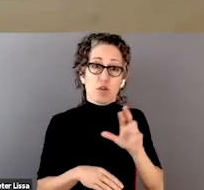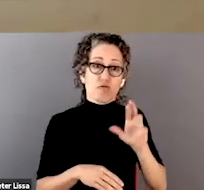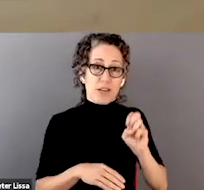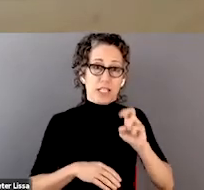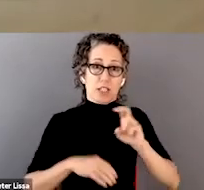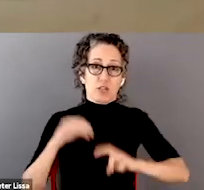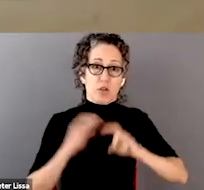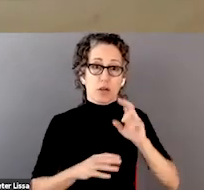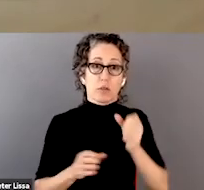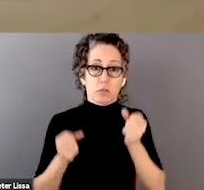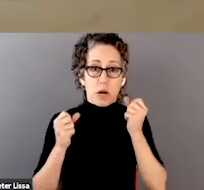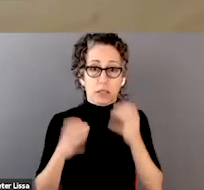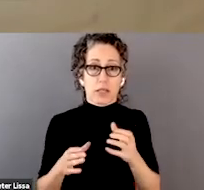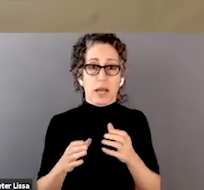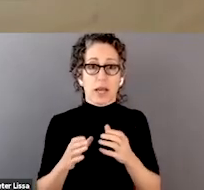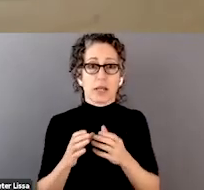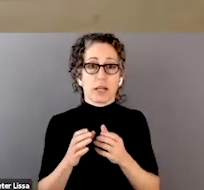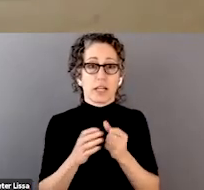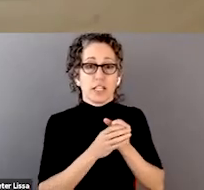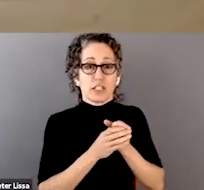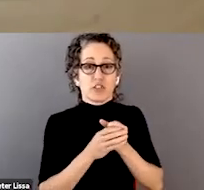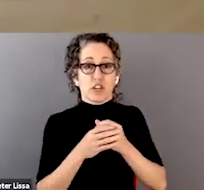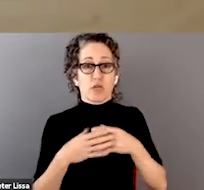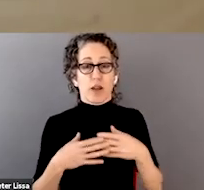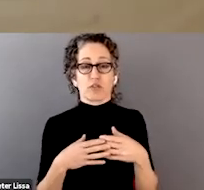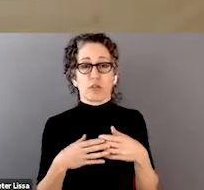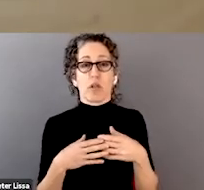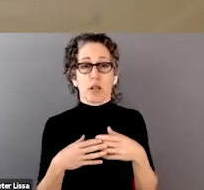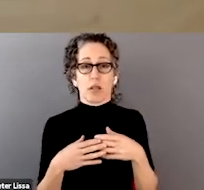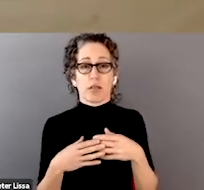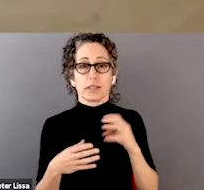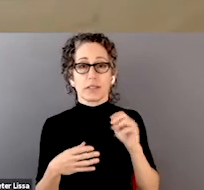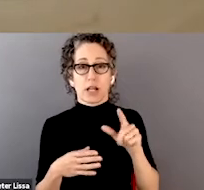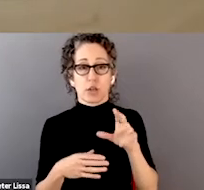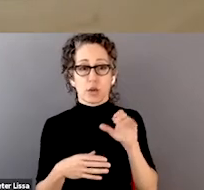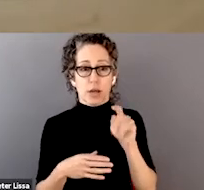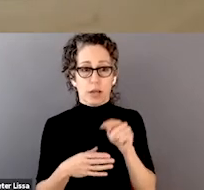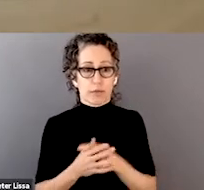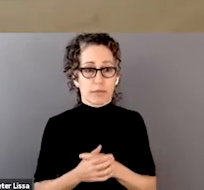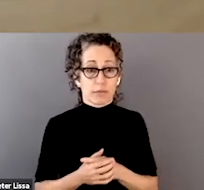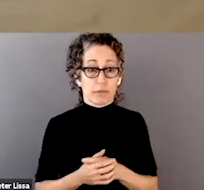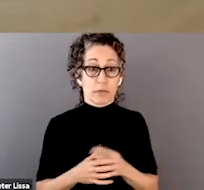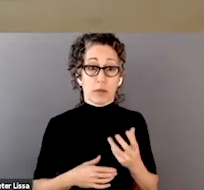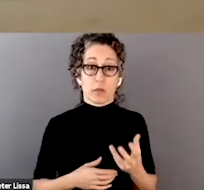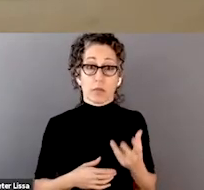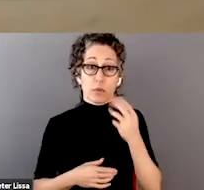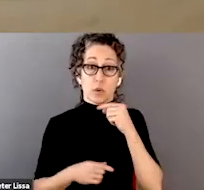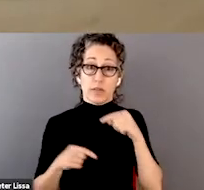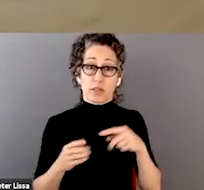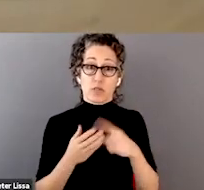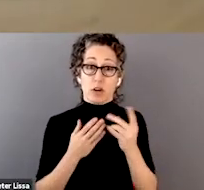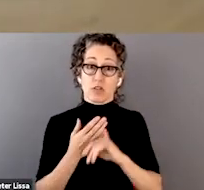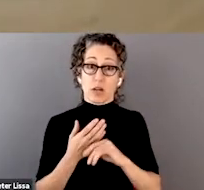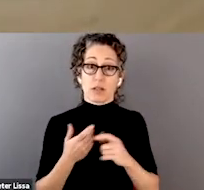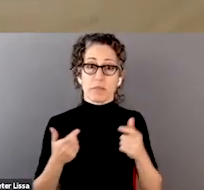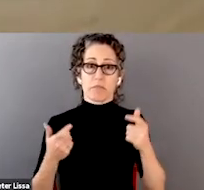lineages. And this is how we analyze deep trees. The beauty of this project is in the power of big data.